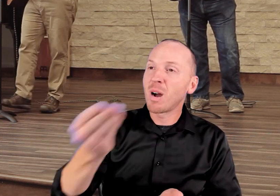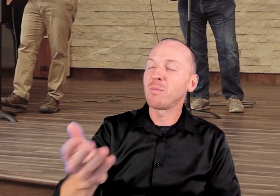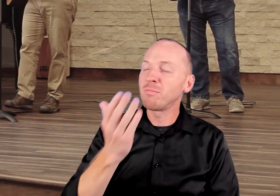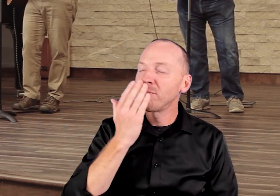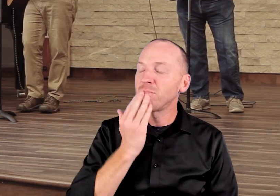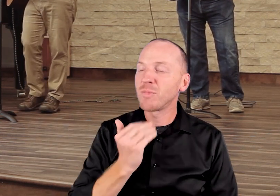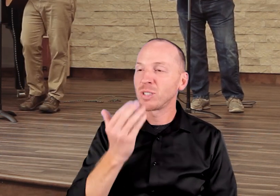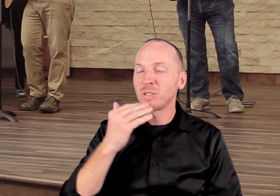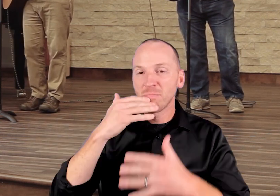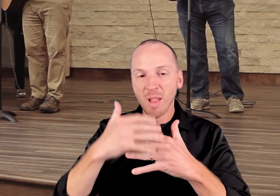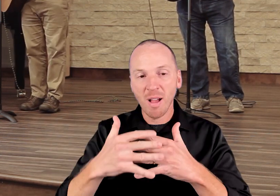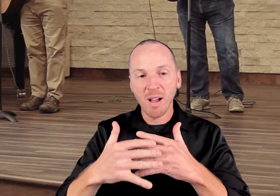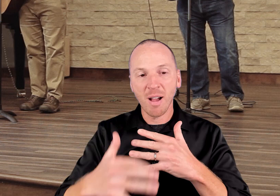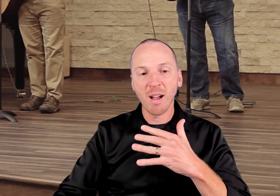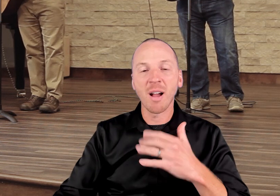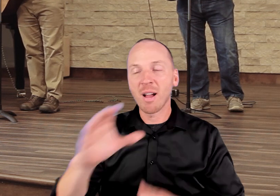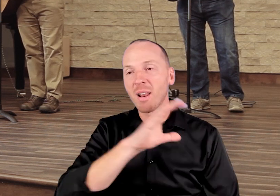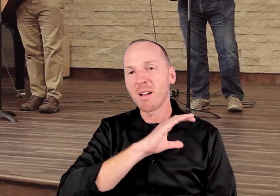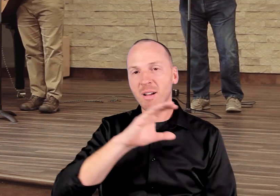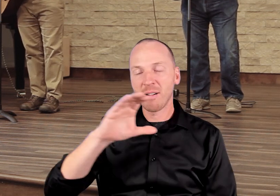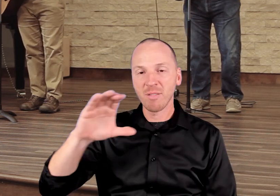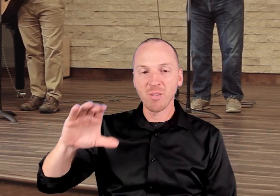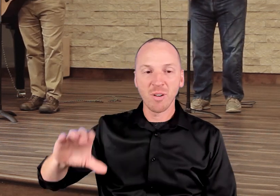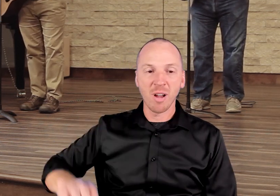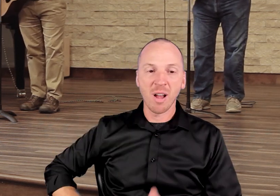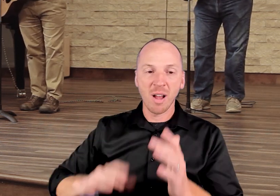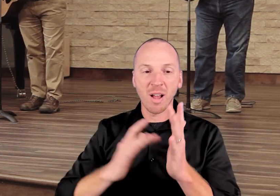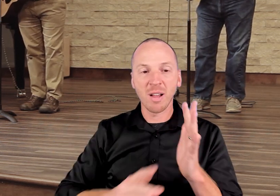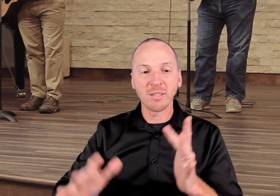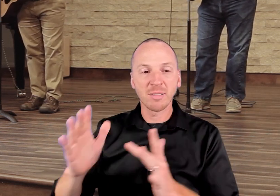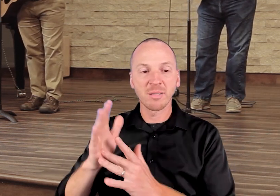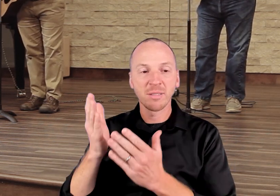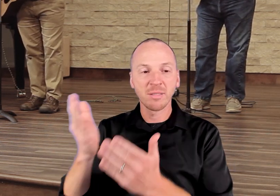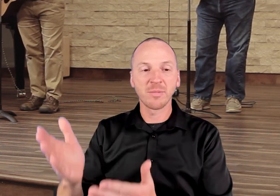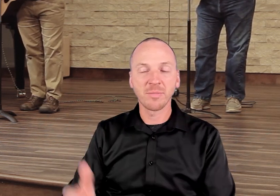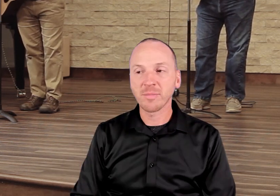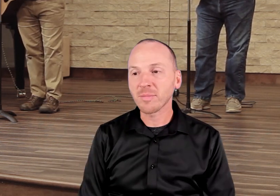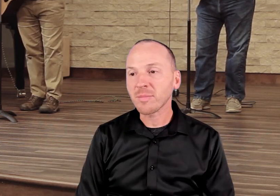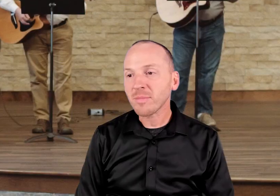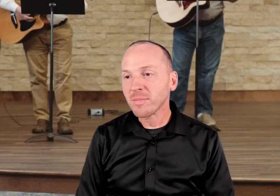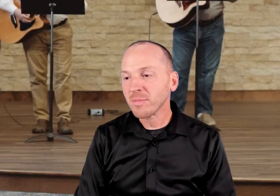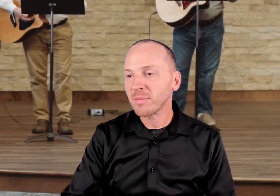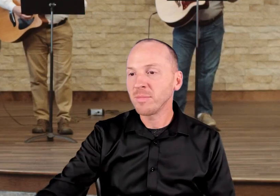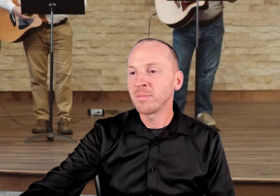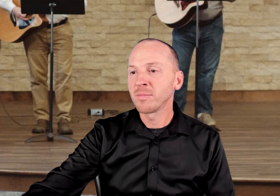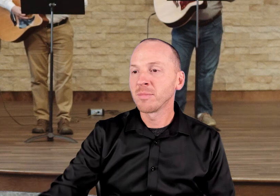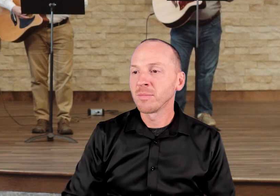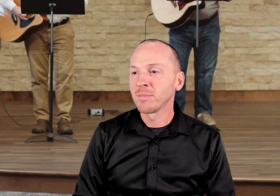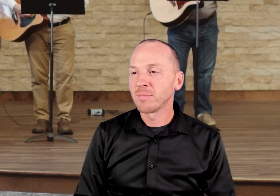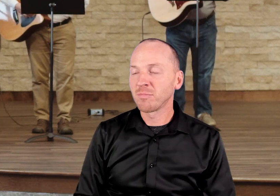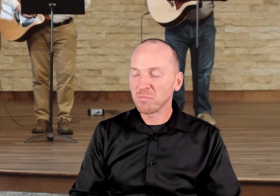Bought with the precious blood of Christ.